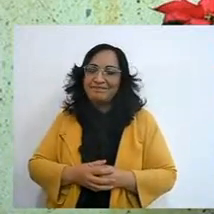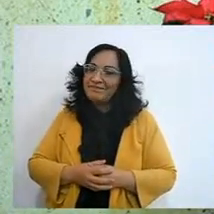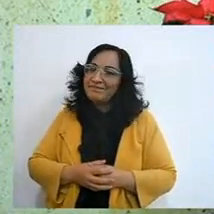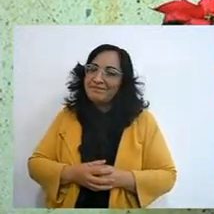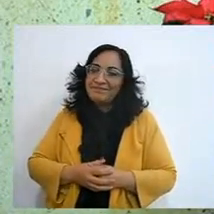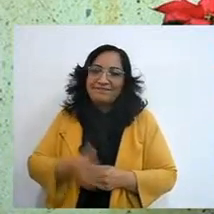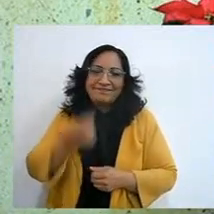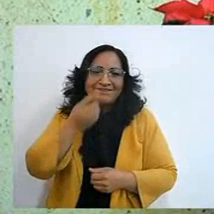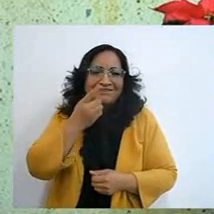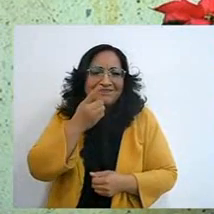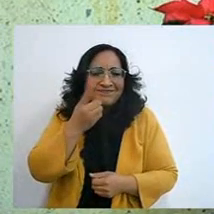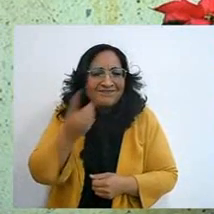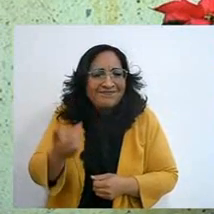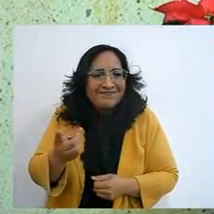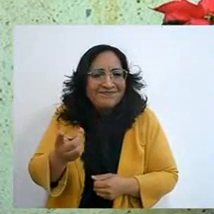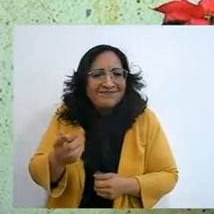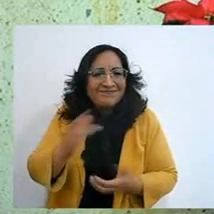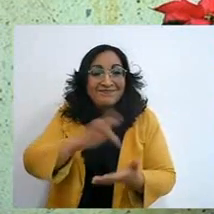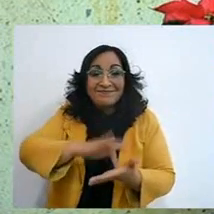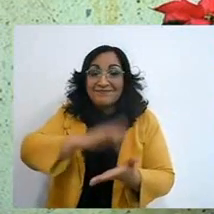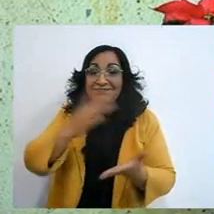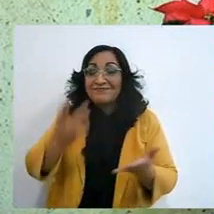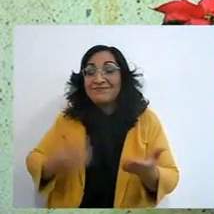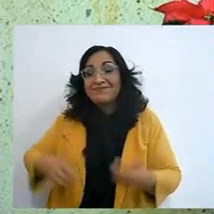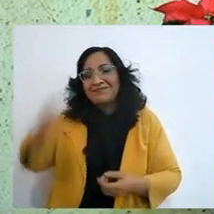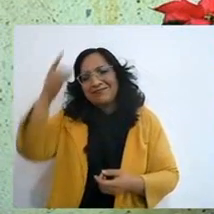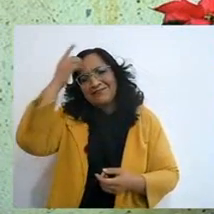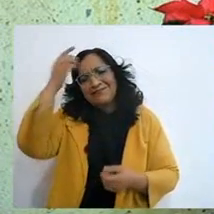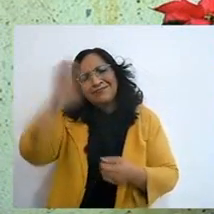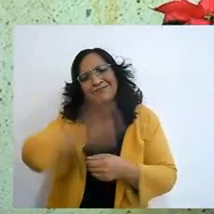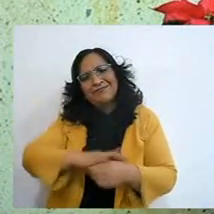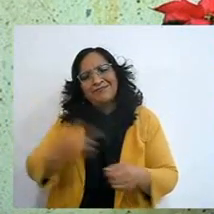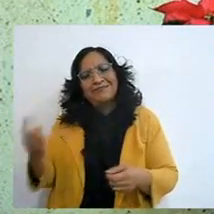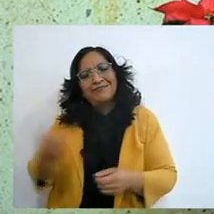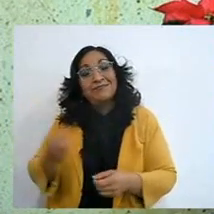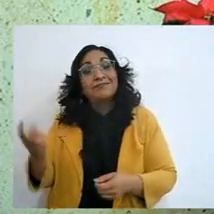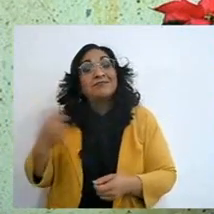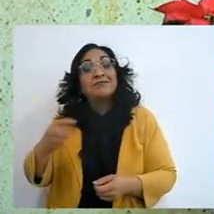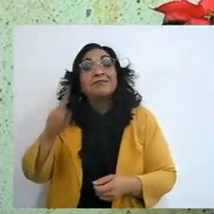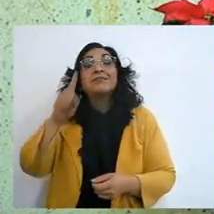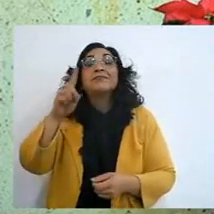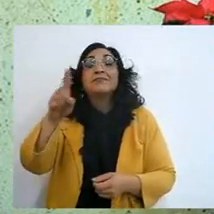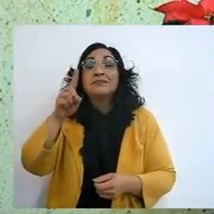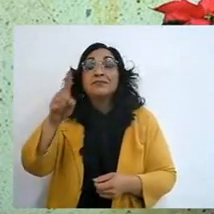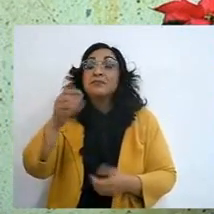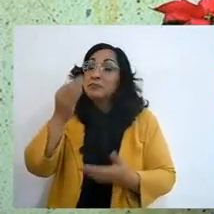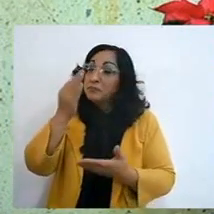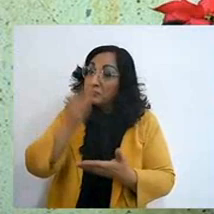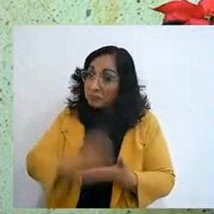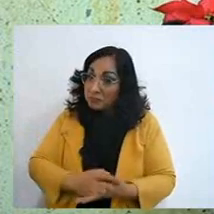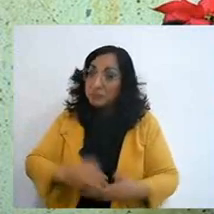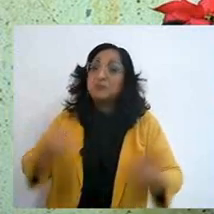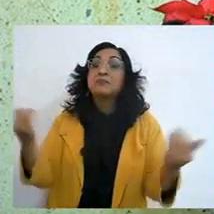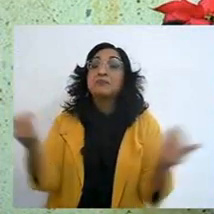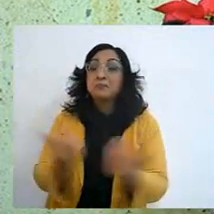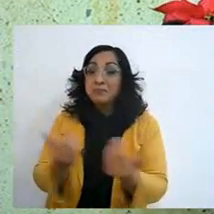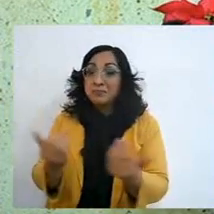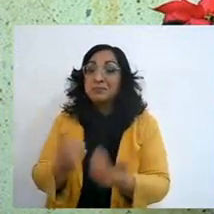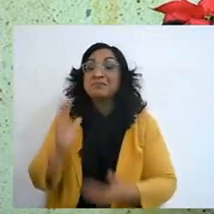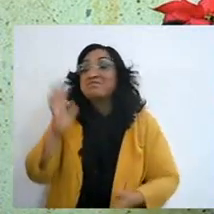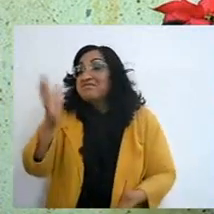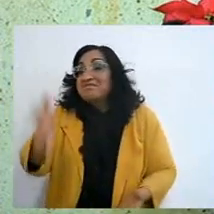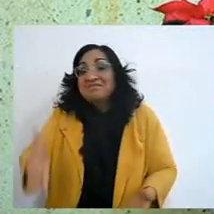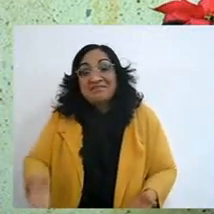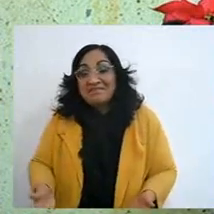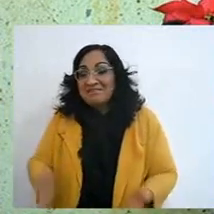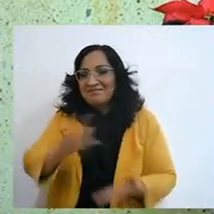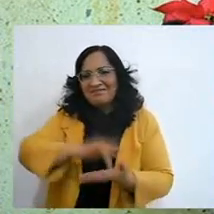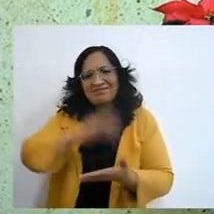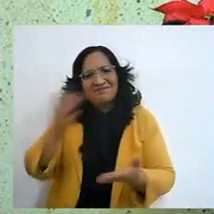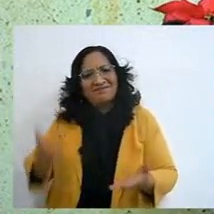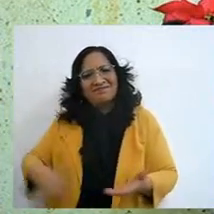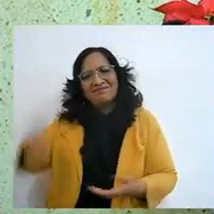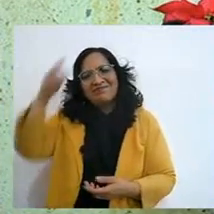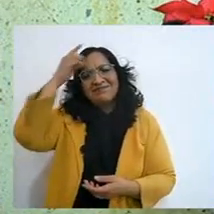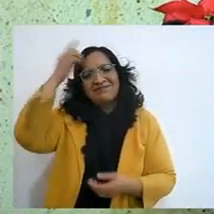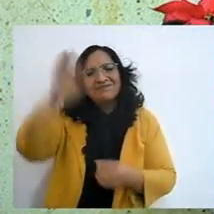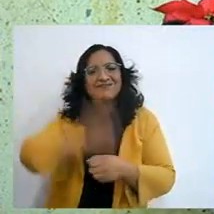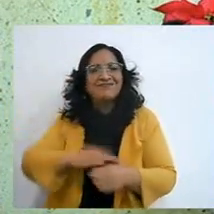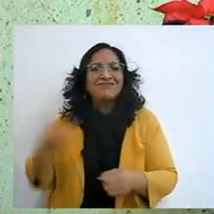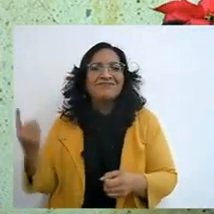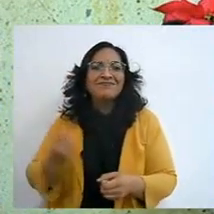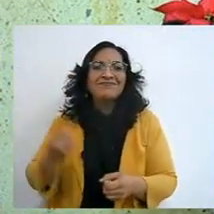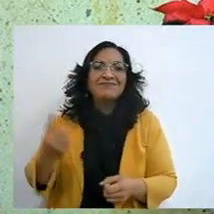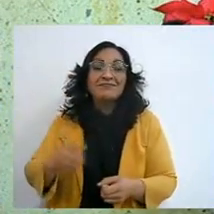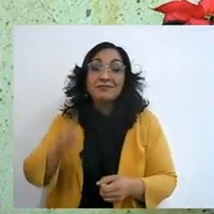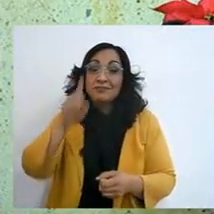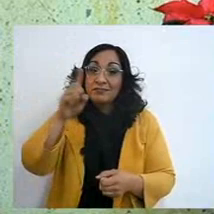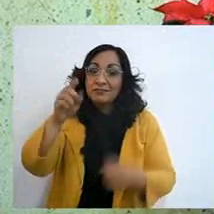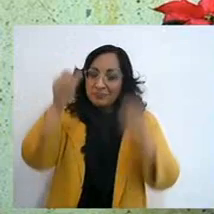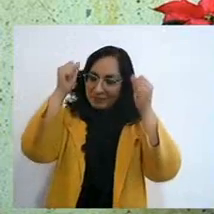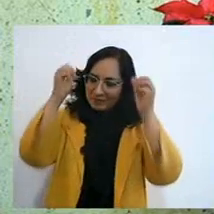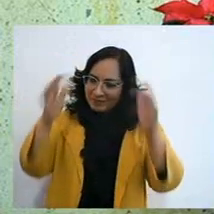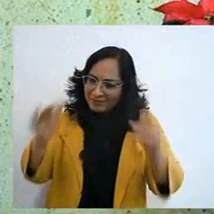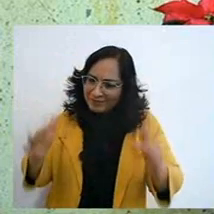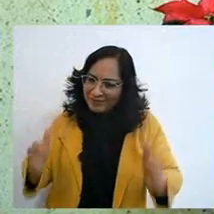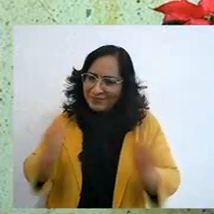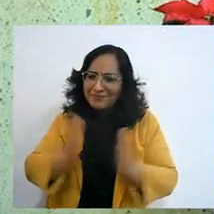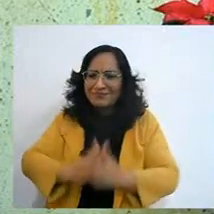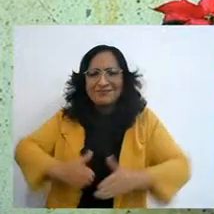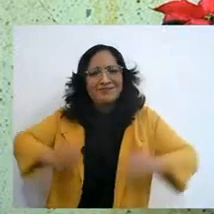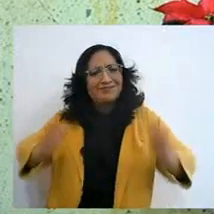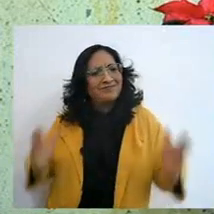I said Thank you God, because you only do this, Thank you Lord, because your blessings are great,